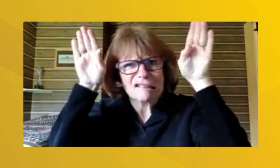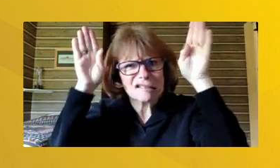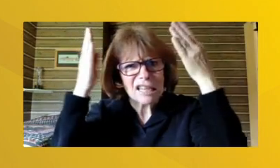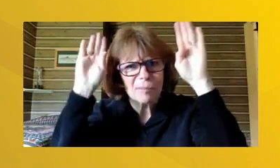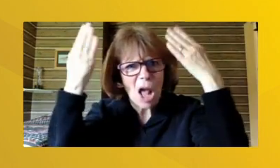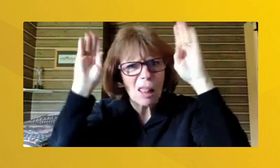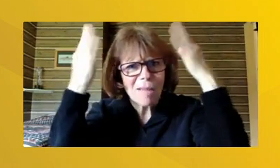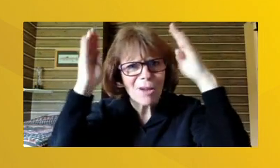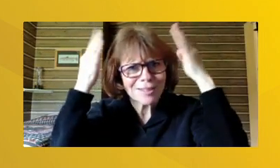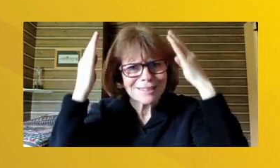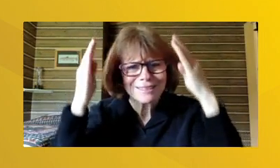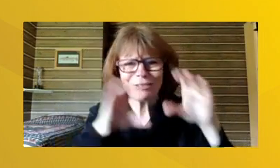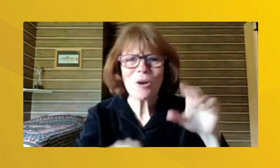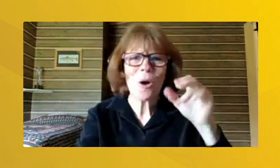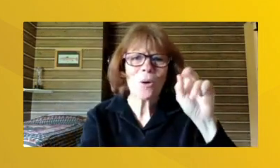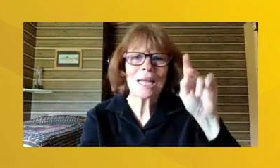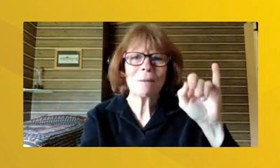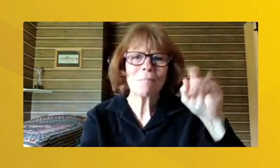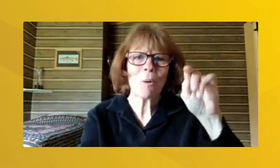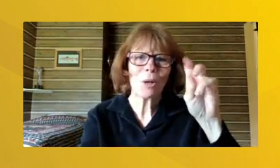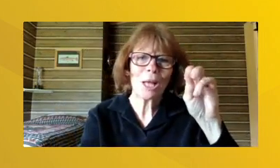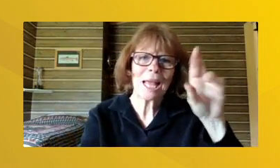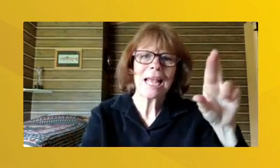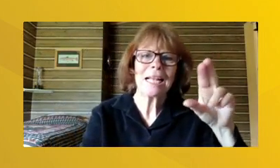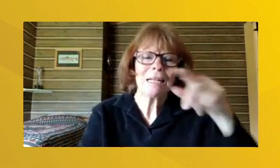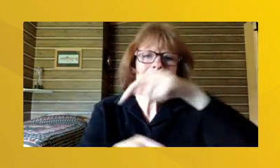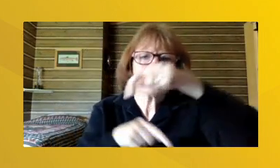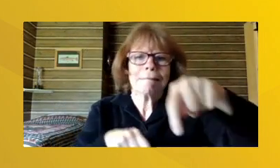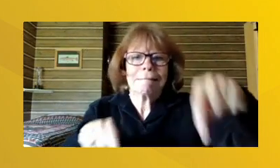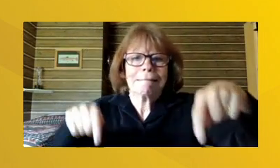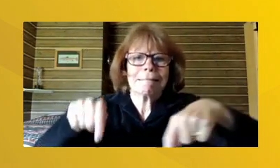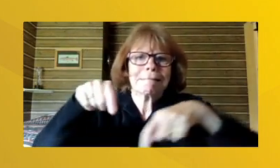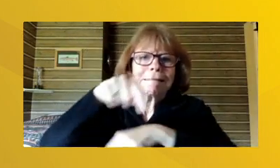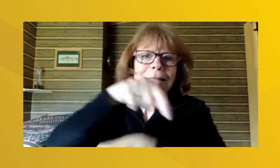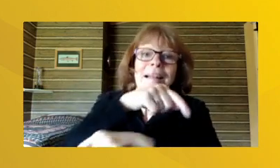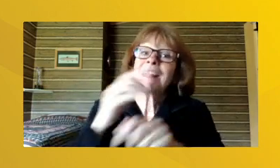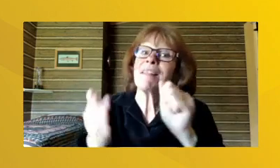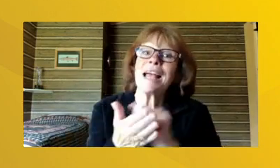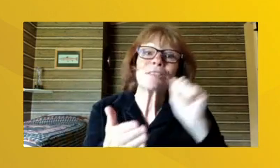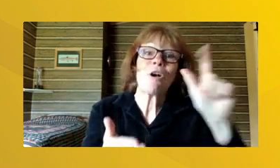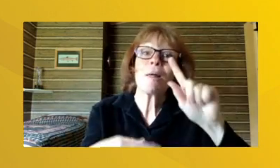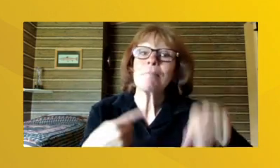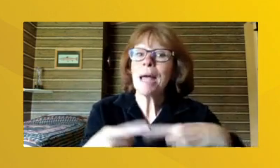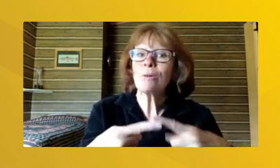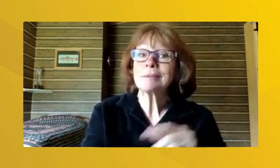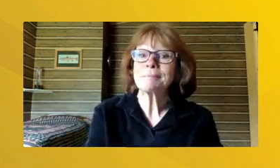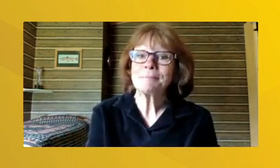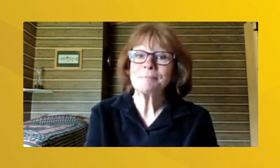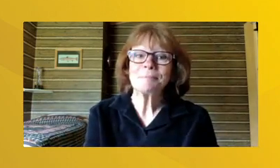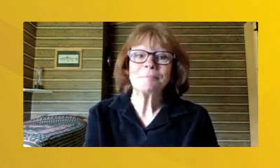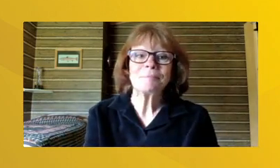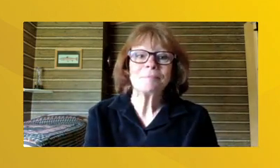about # You do the hokey pokey # Turn yourself around # That's what it's all about. # Oh, I see my friends dancing.